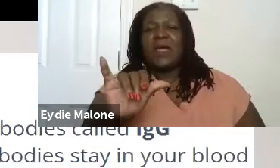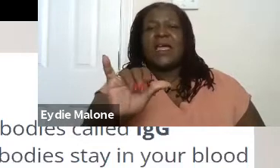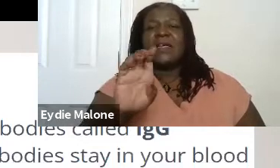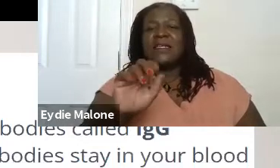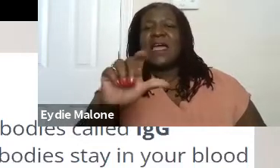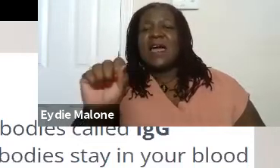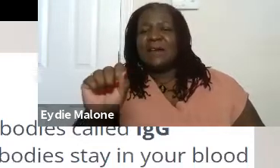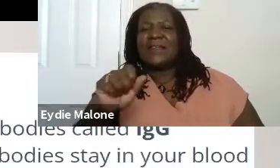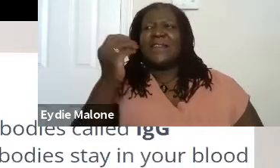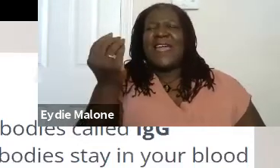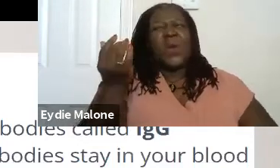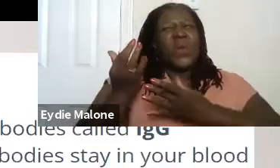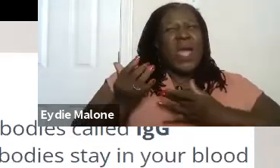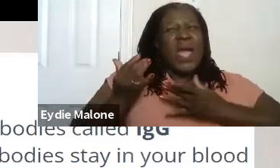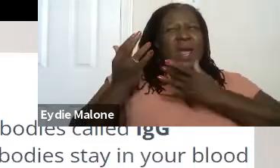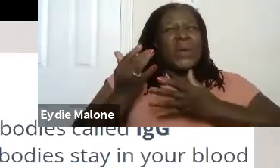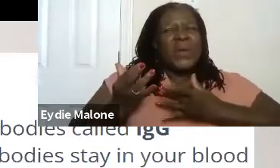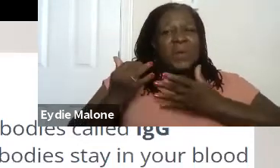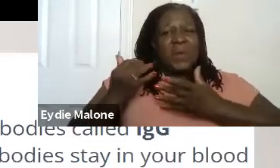and produce antibodies in the future if you need them.